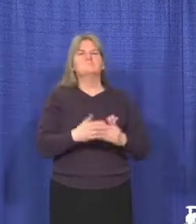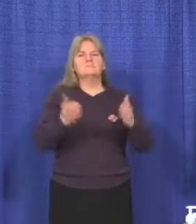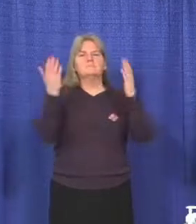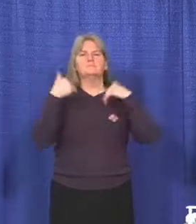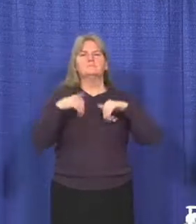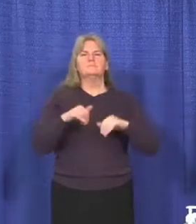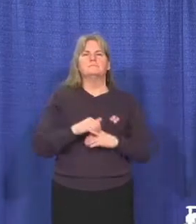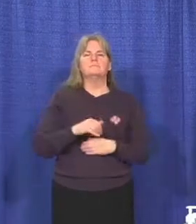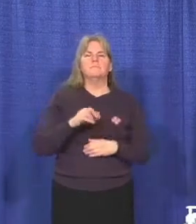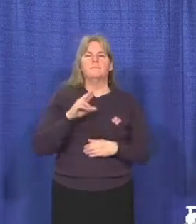We will move on to a reporter